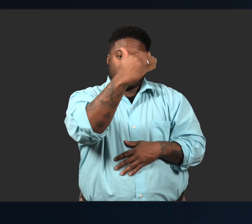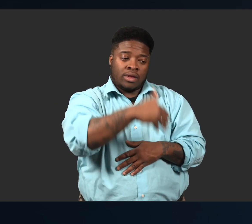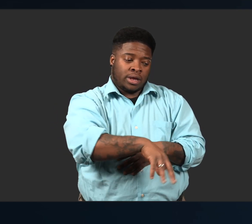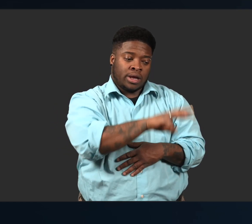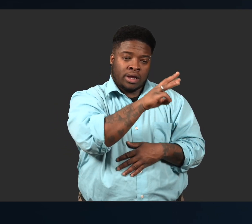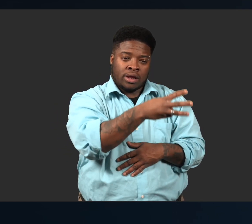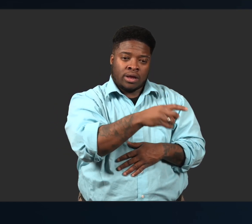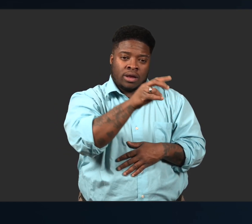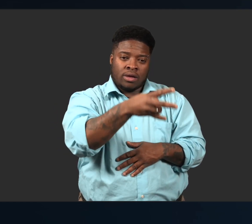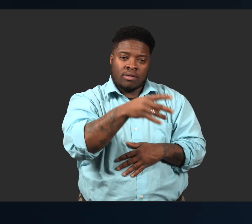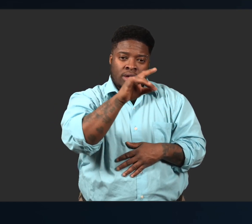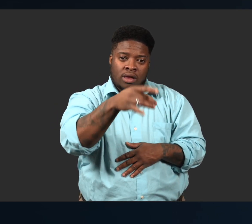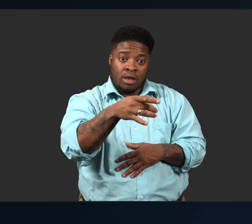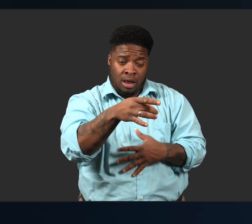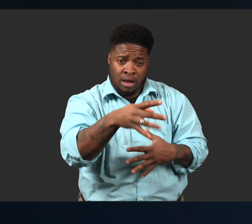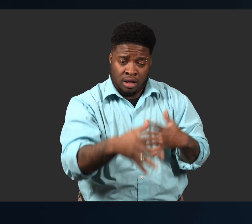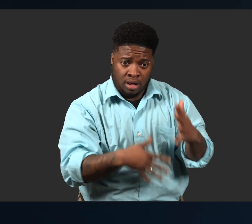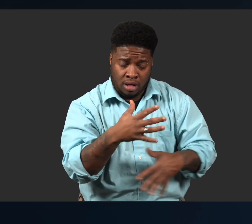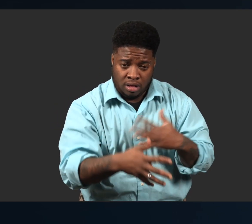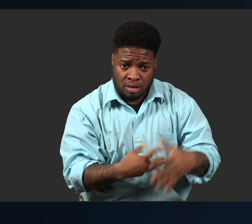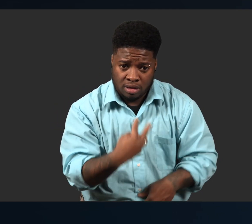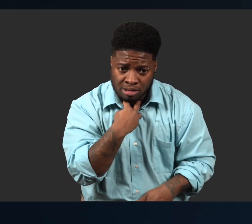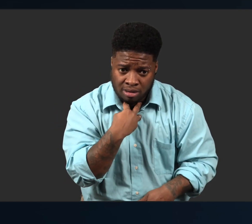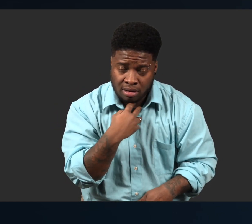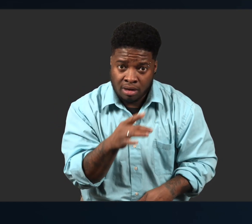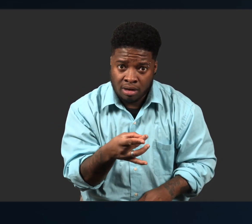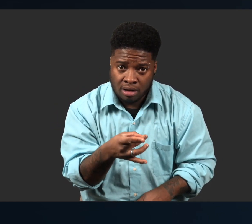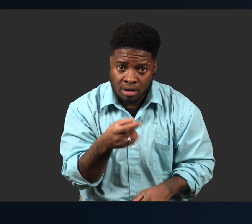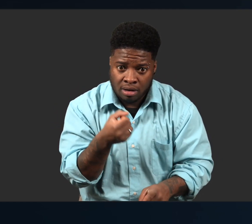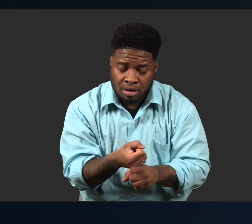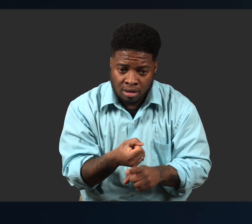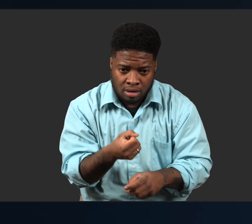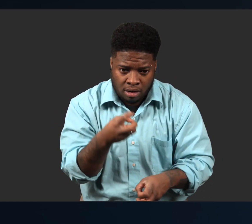In the middle of the second week, the patient lands on step 8, which is a jarring and powerful step, and can